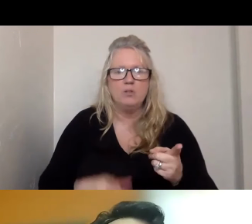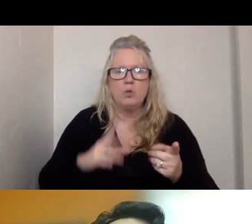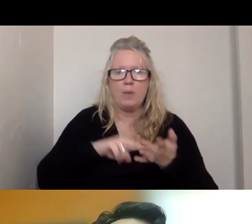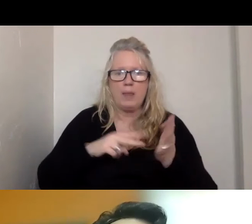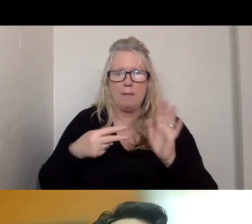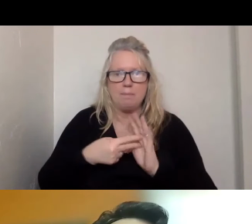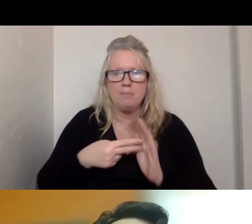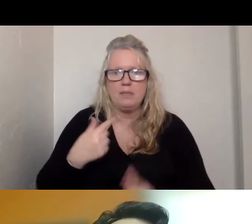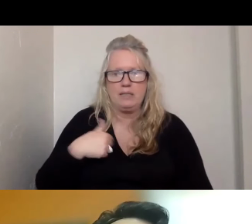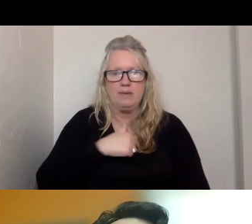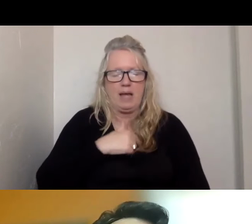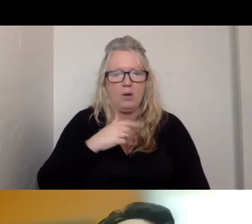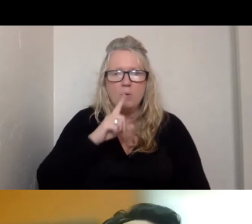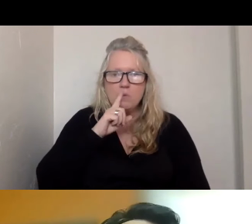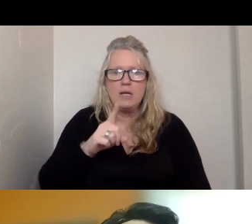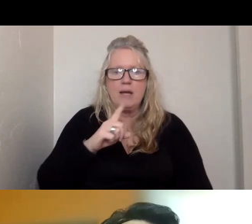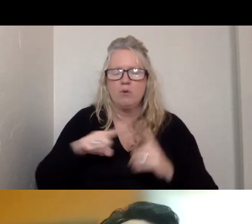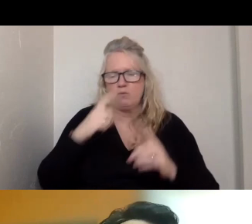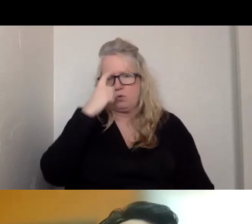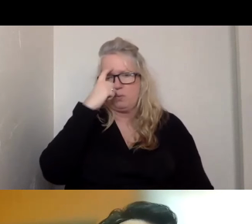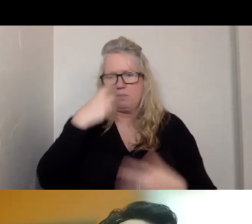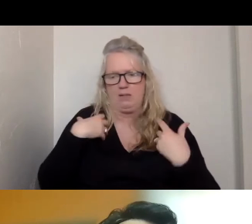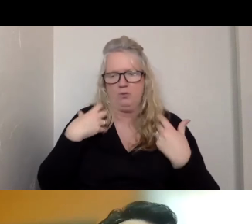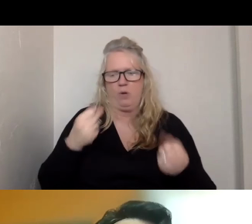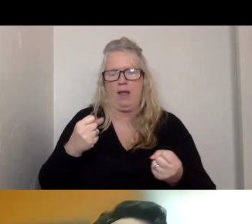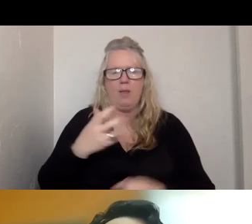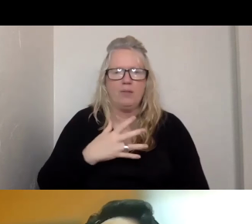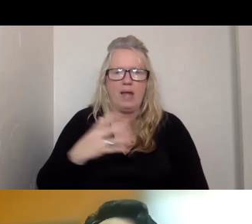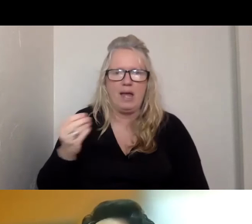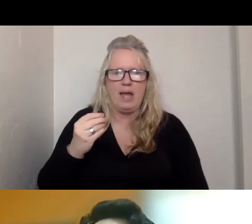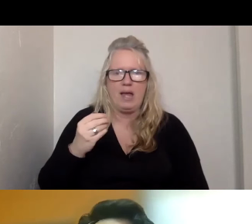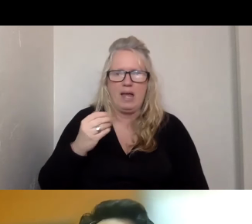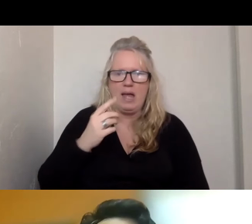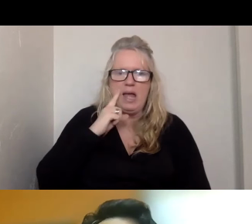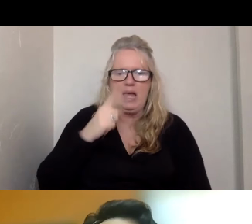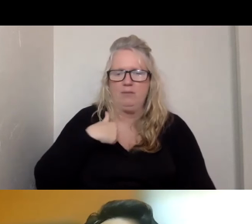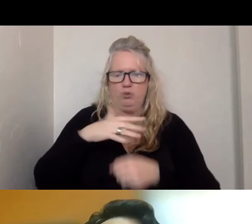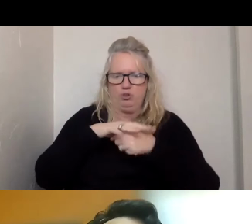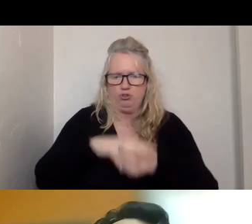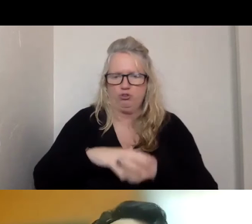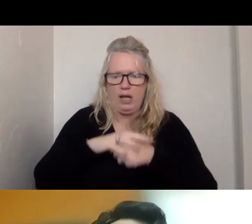ATTRIBUTE TO THE MENTAL HEALTH AND OUR PSYCHOLOGICAL DISTRESS IS CRUCIAL.